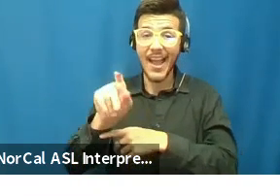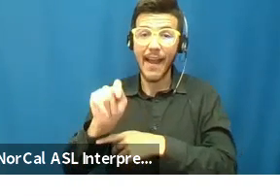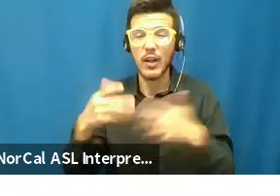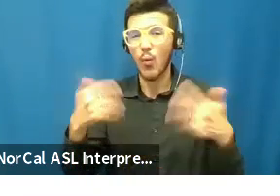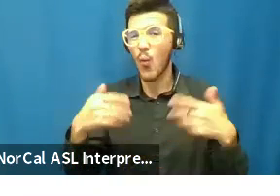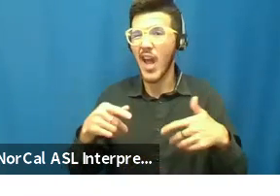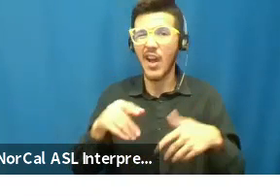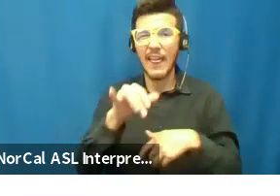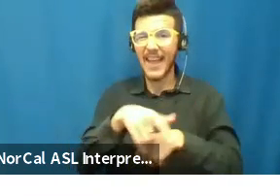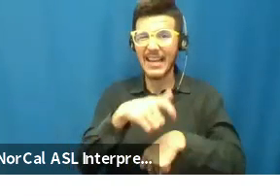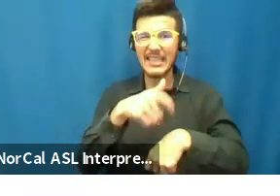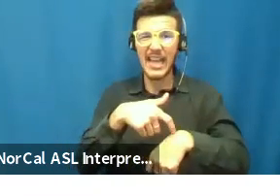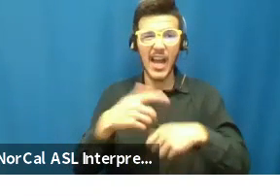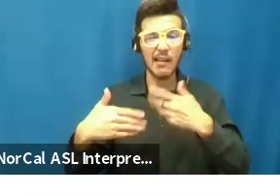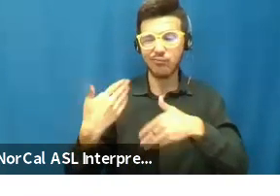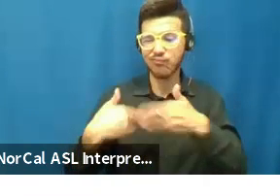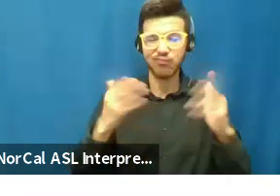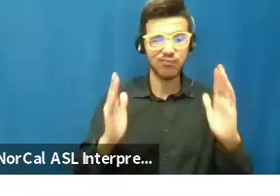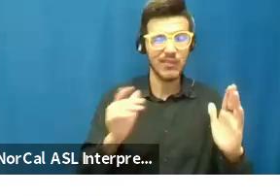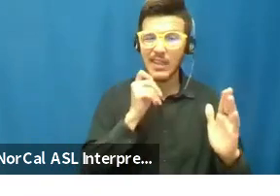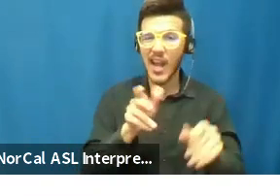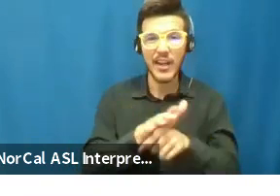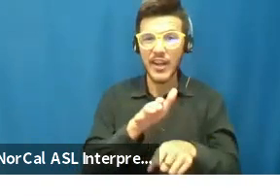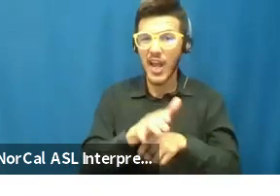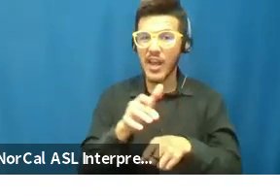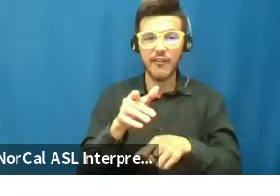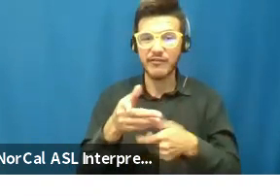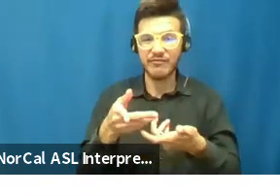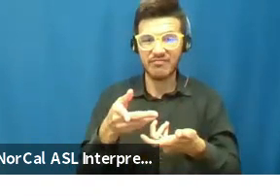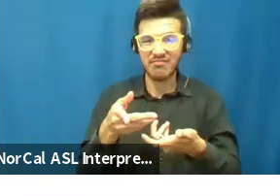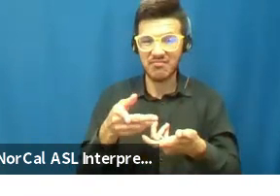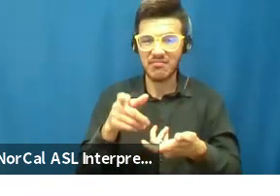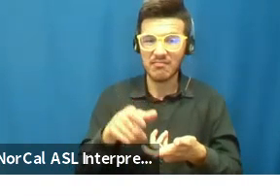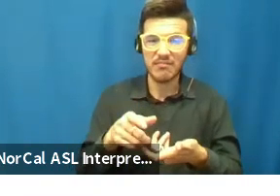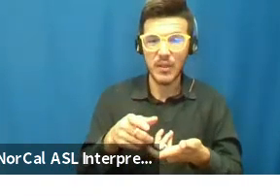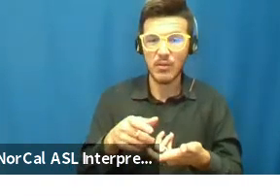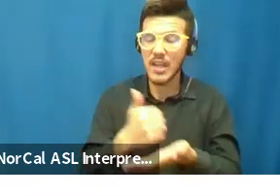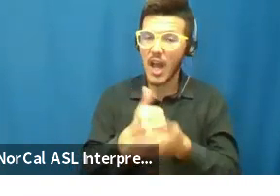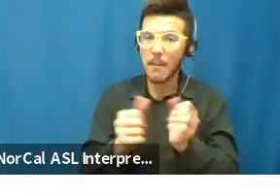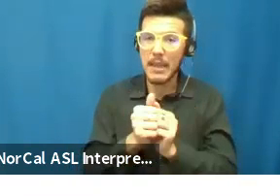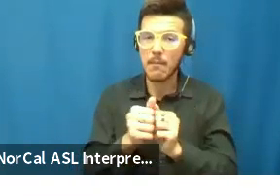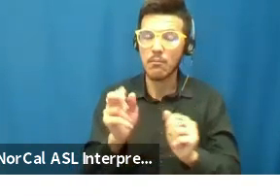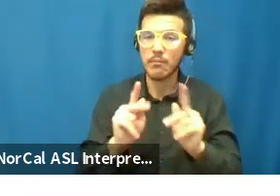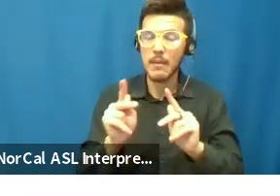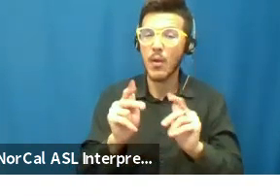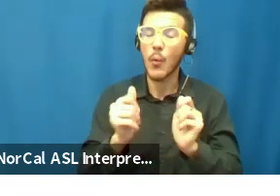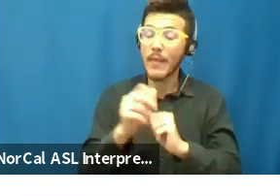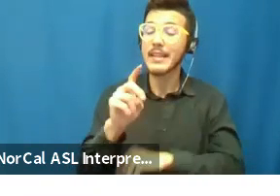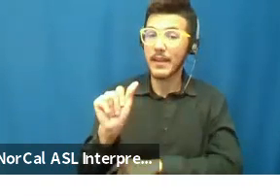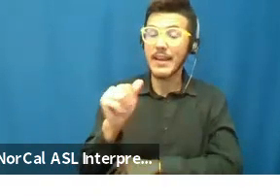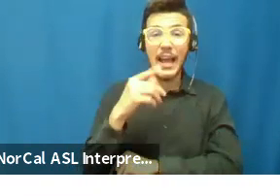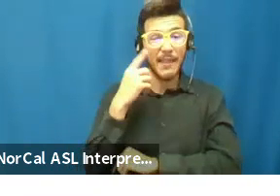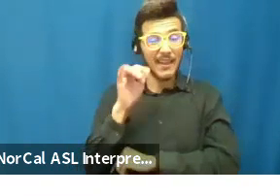to individuals with disabilities. I think it's kind of interesting to talk a bit about that money